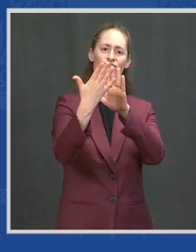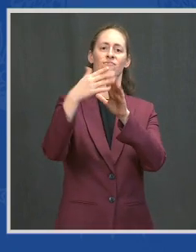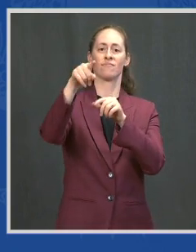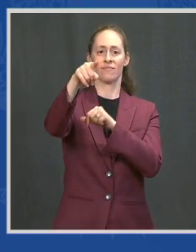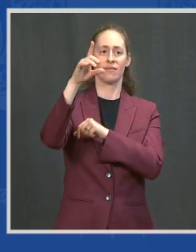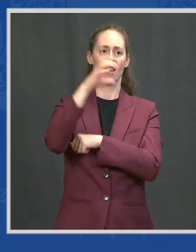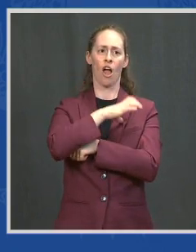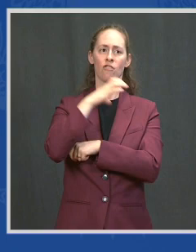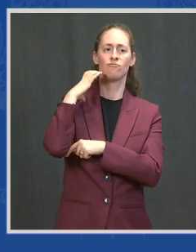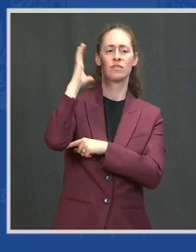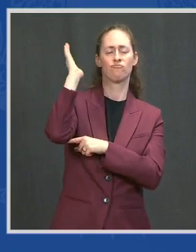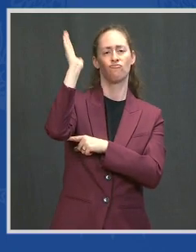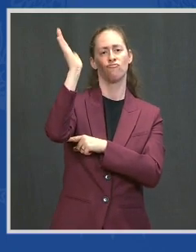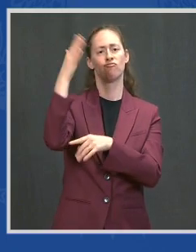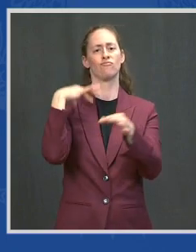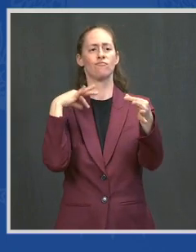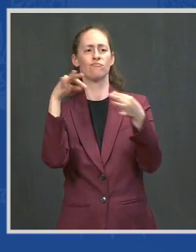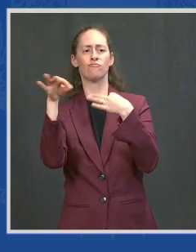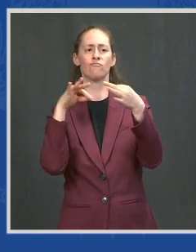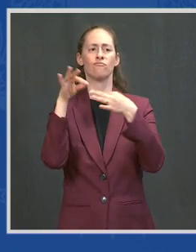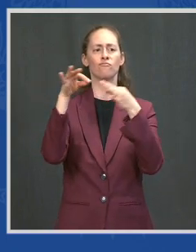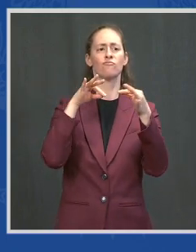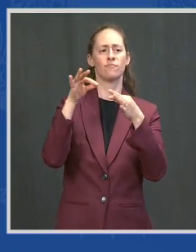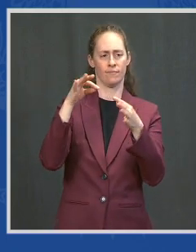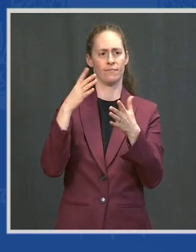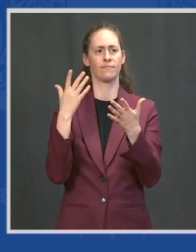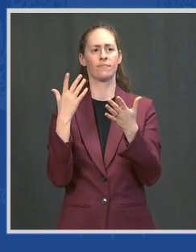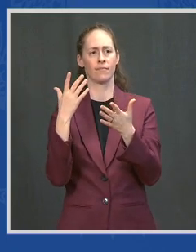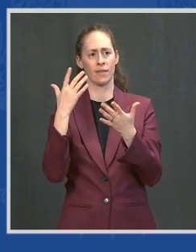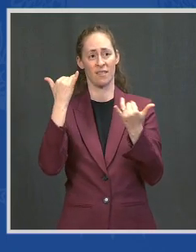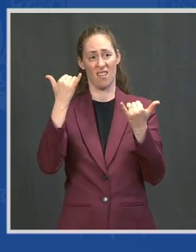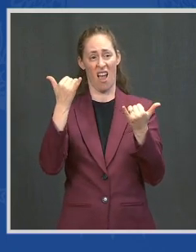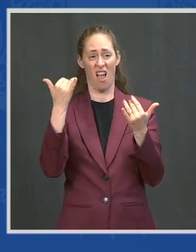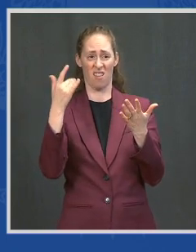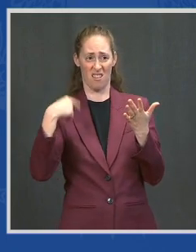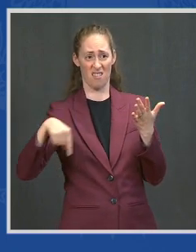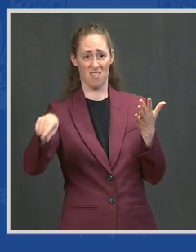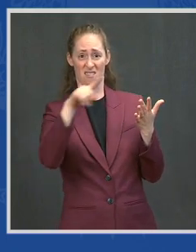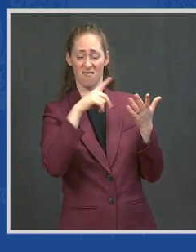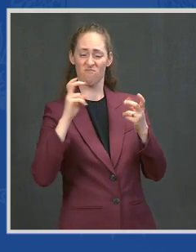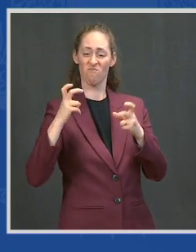for fighting COVID-19 just like the arsenal for democracy in World War II,